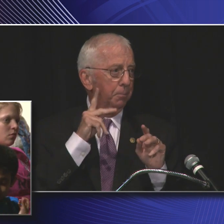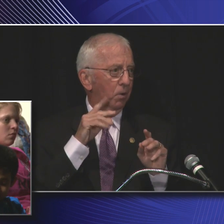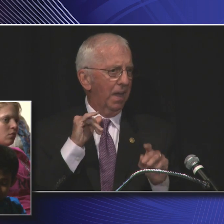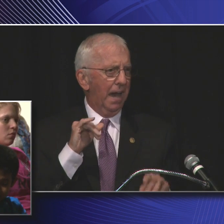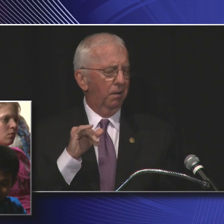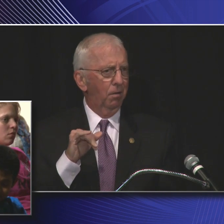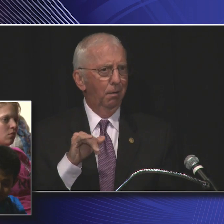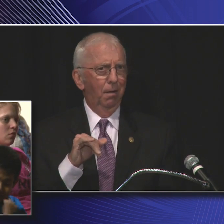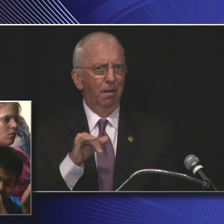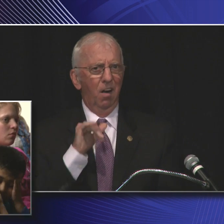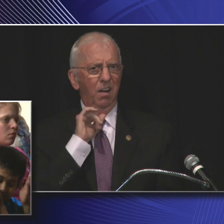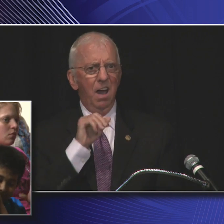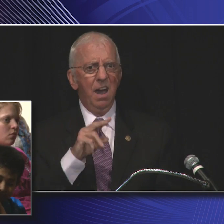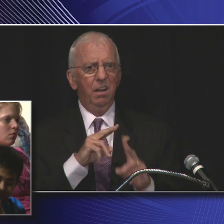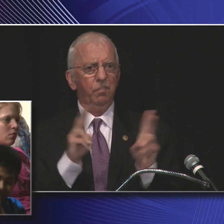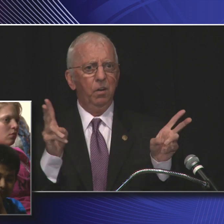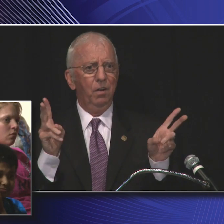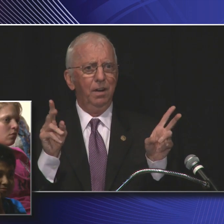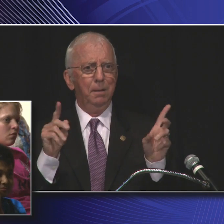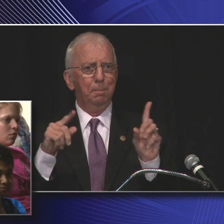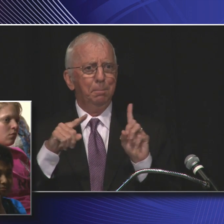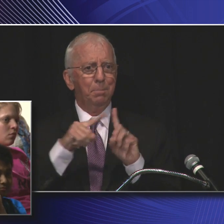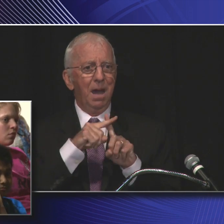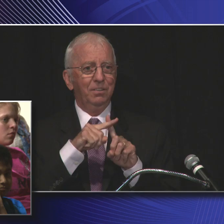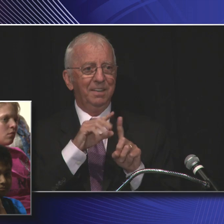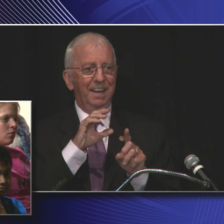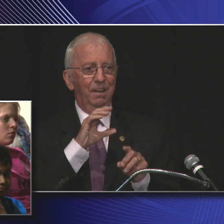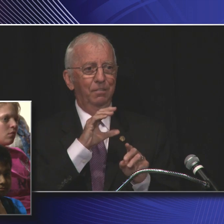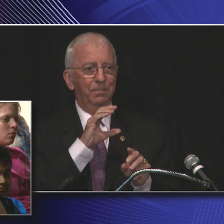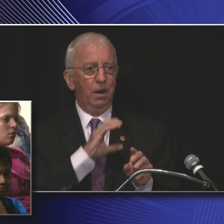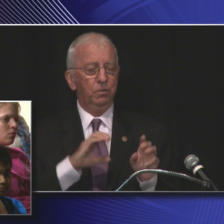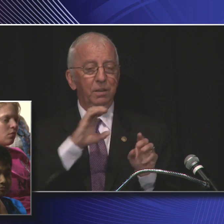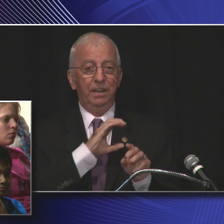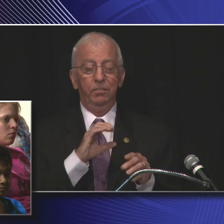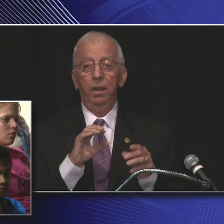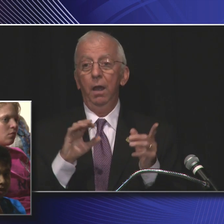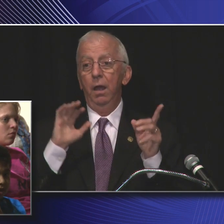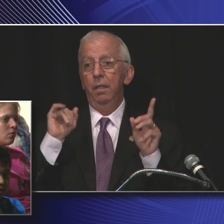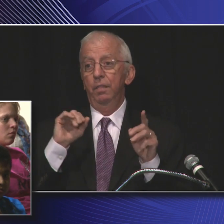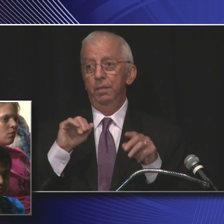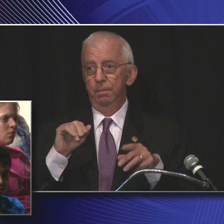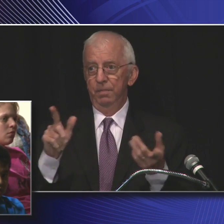people that are not very positive characteristics.